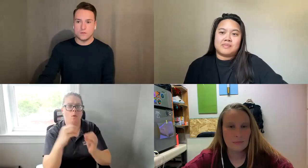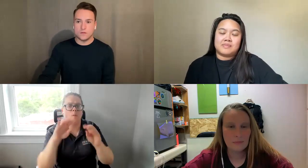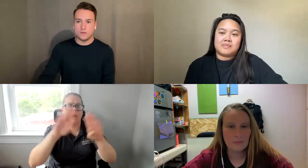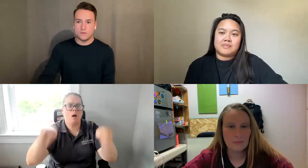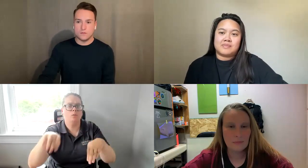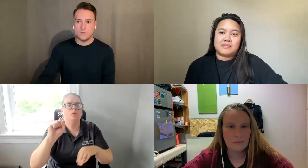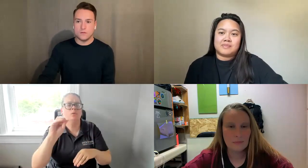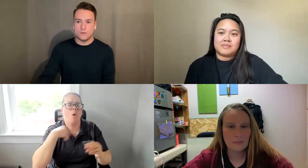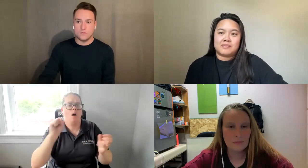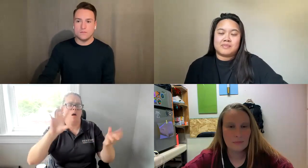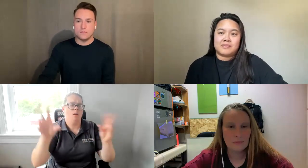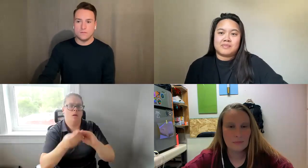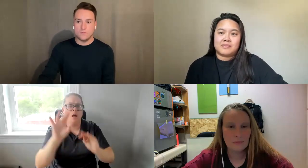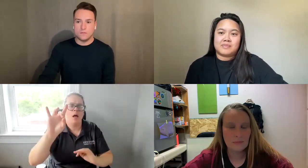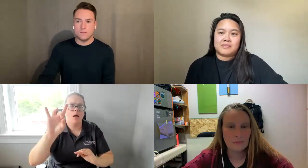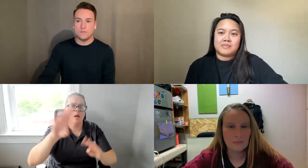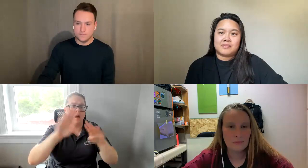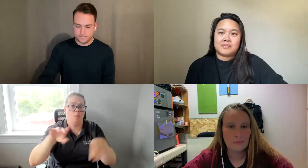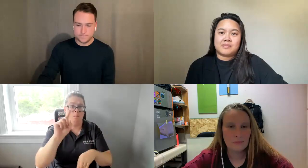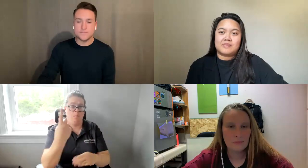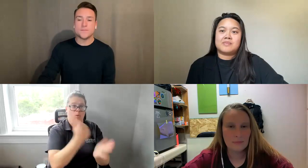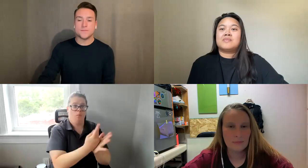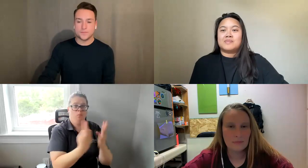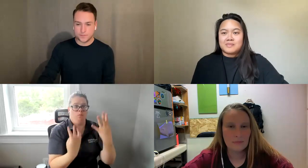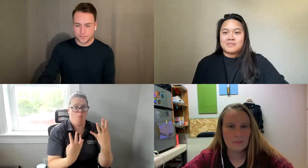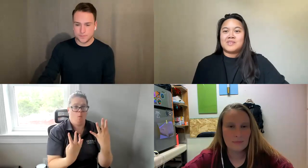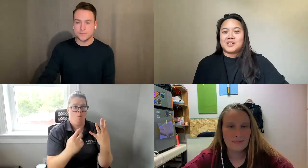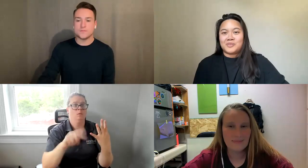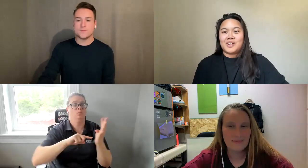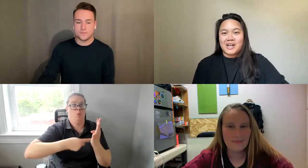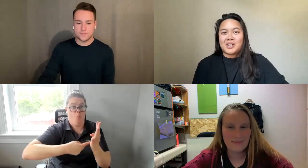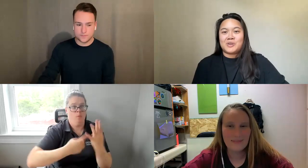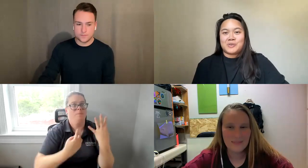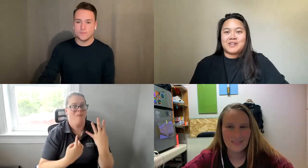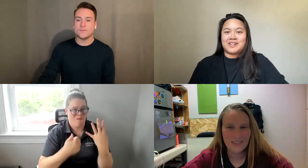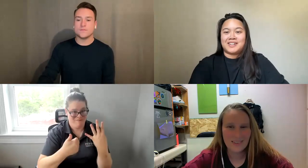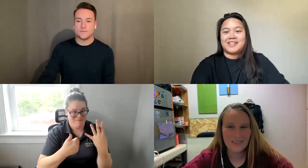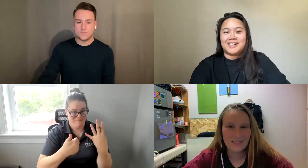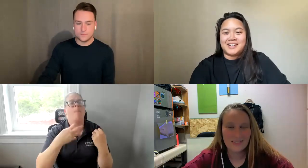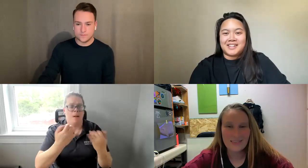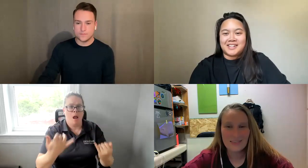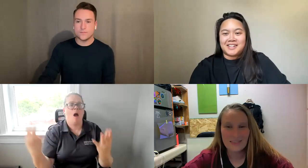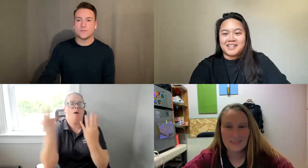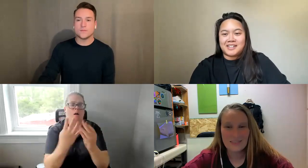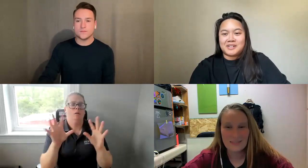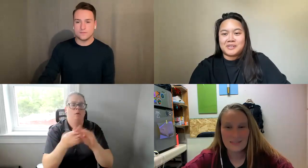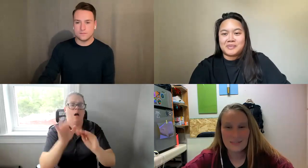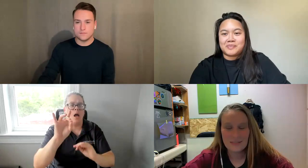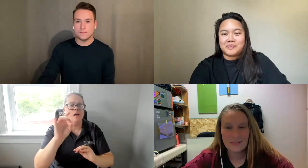We also want zoning approved for four more houses.